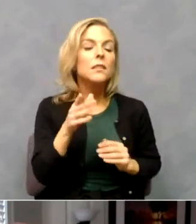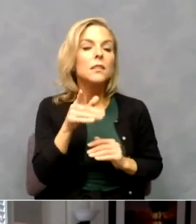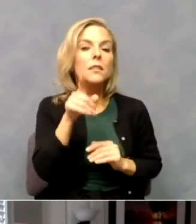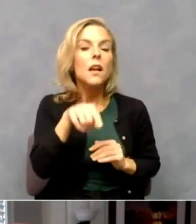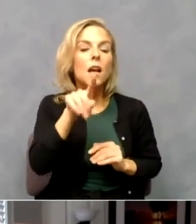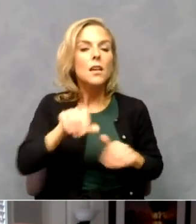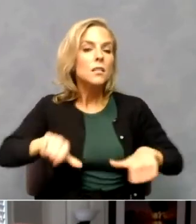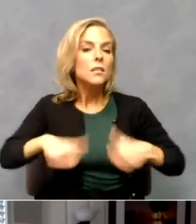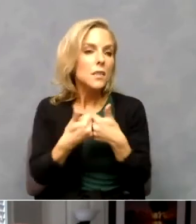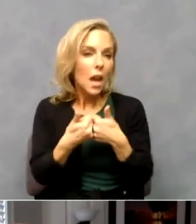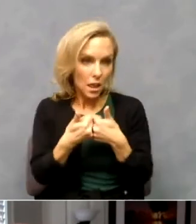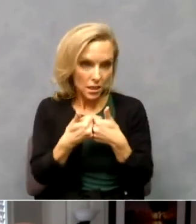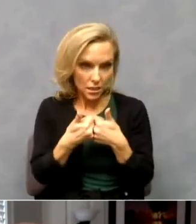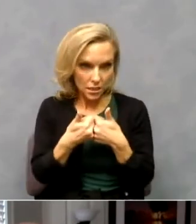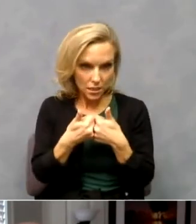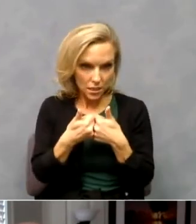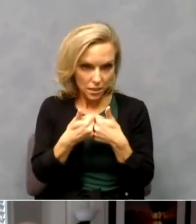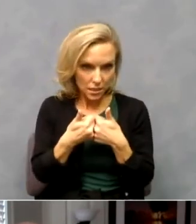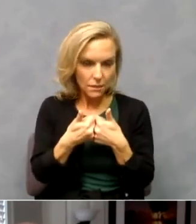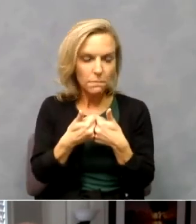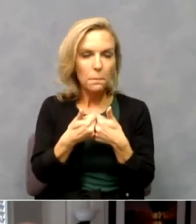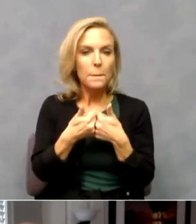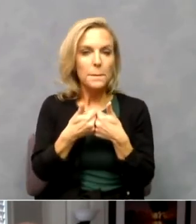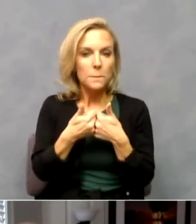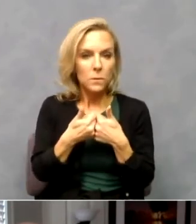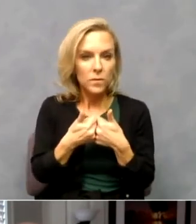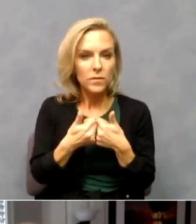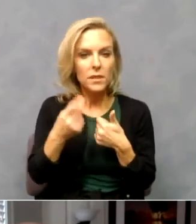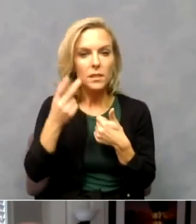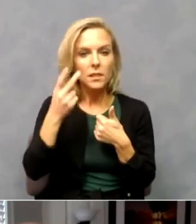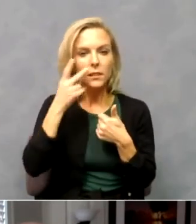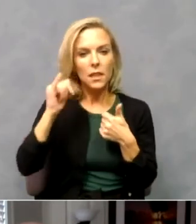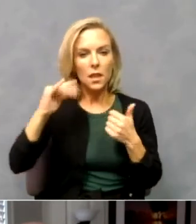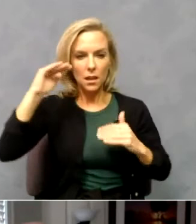morbidity and mortality and preserving societal functioning starts to get very,